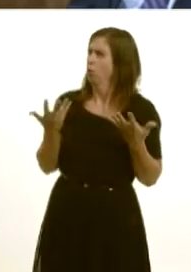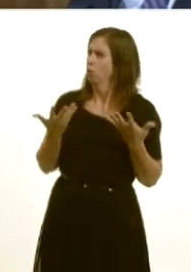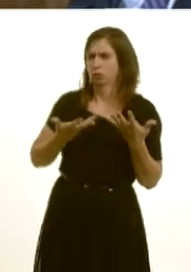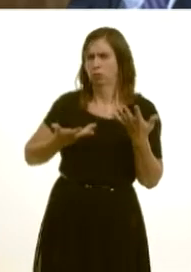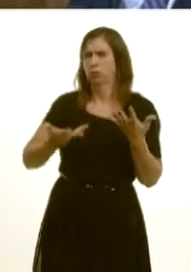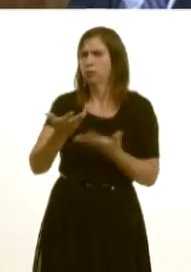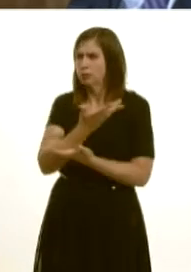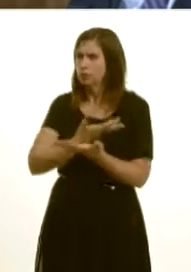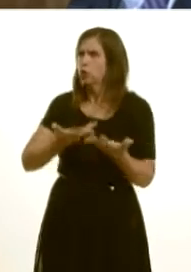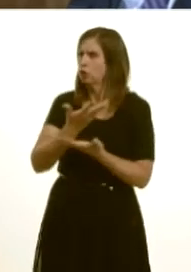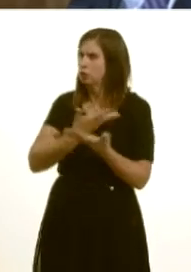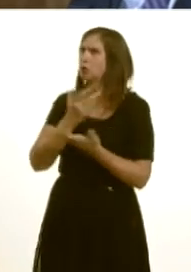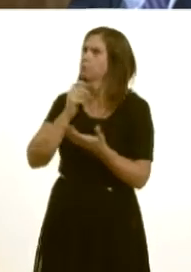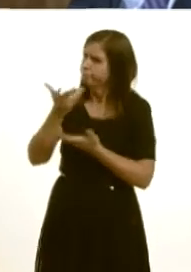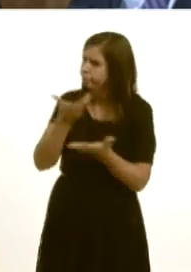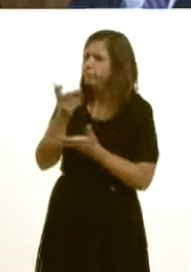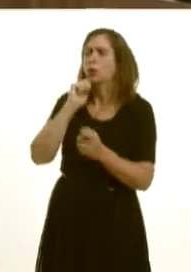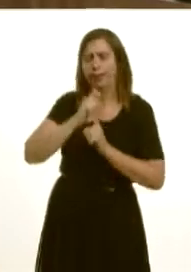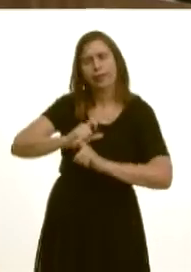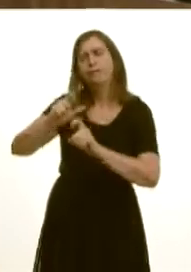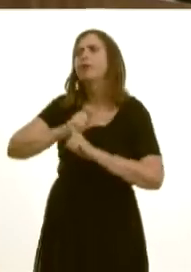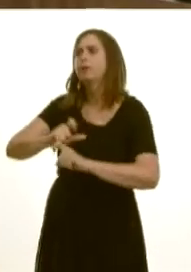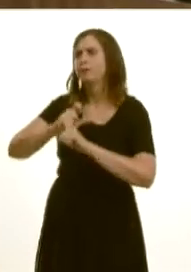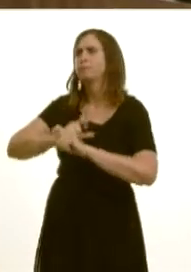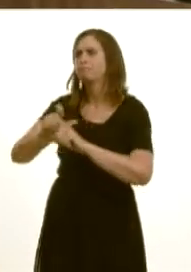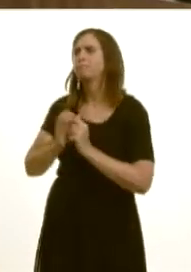place will continue. Andrew R.T. Davies: I think from your more